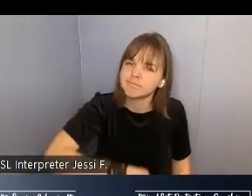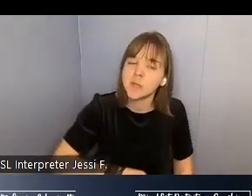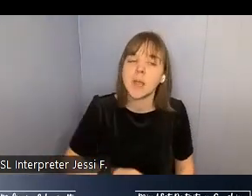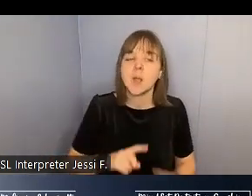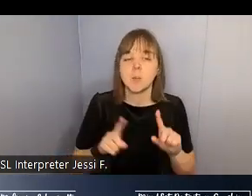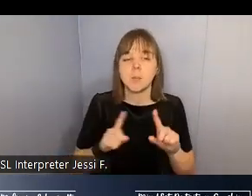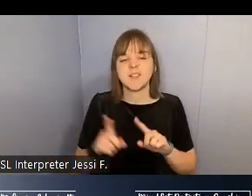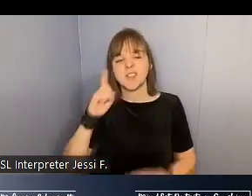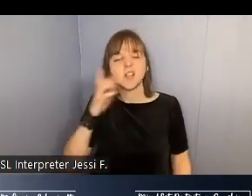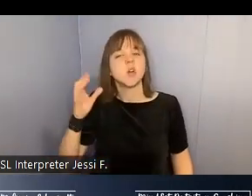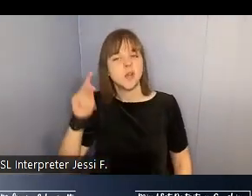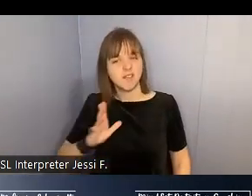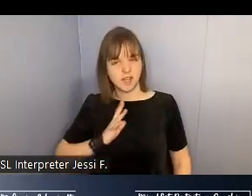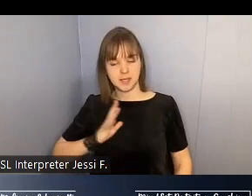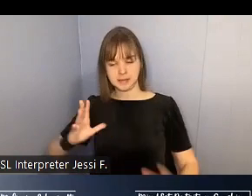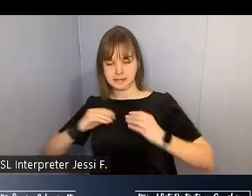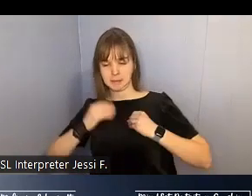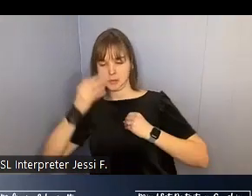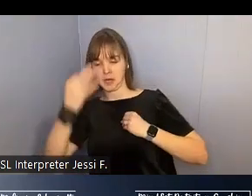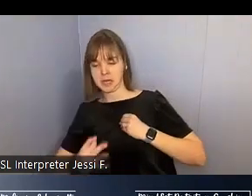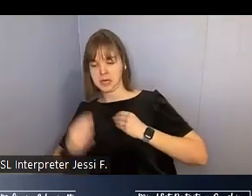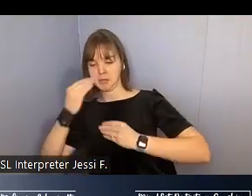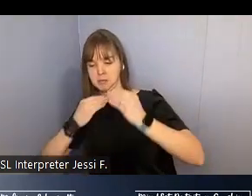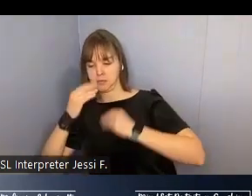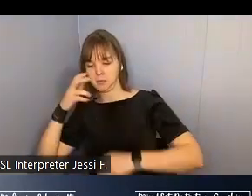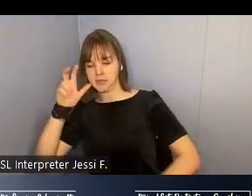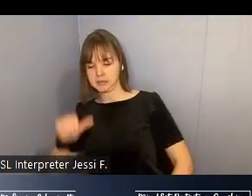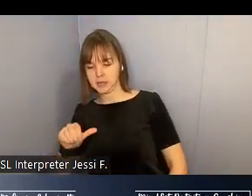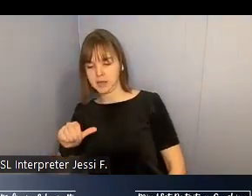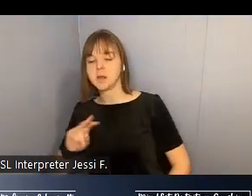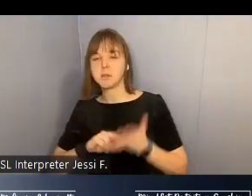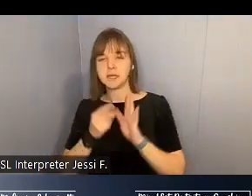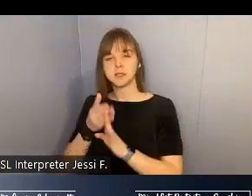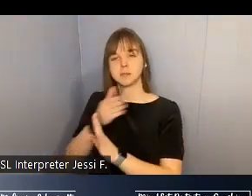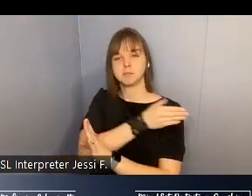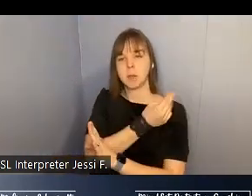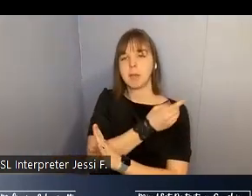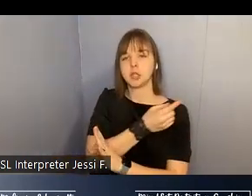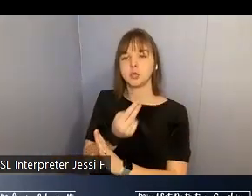that you can work around them. And these are also examples from my clients.